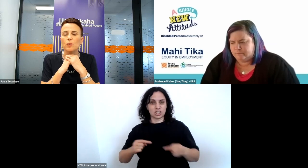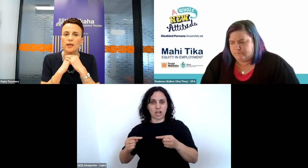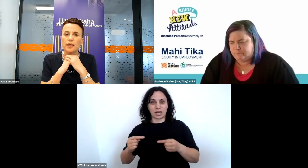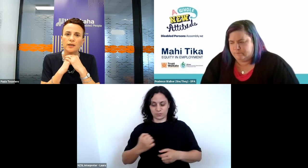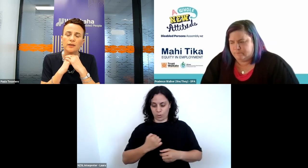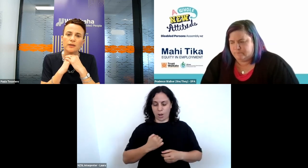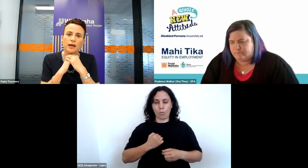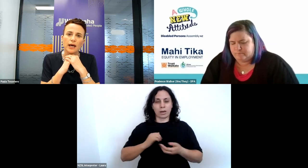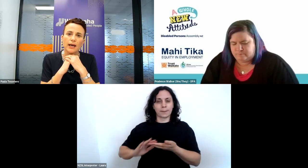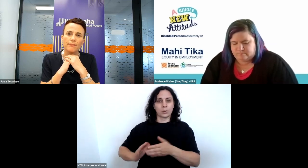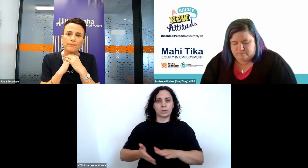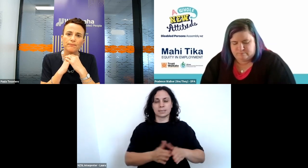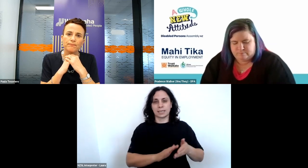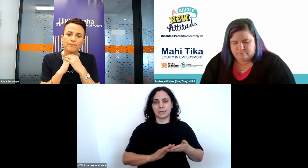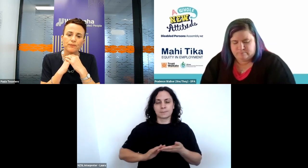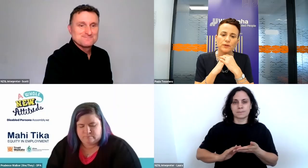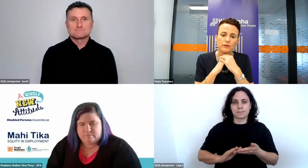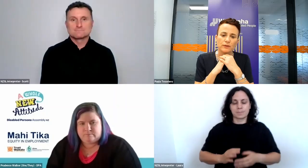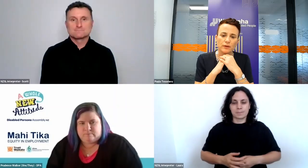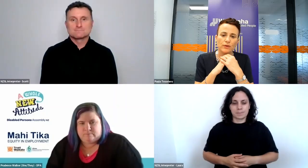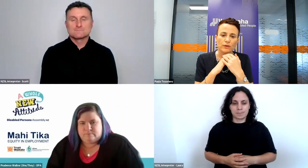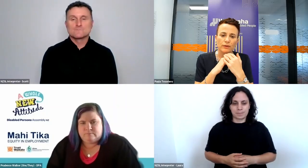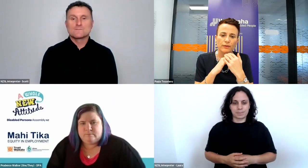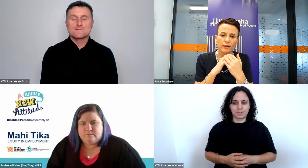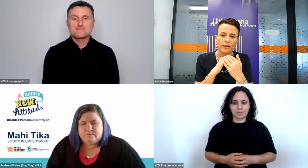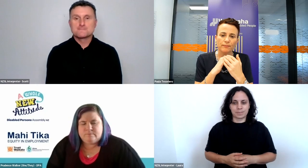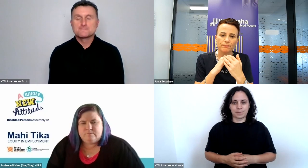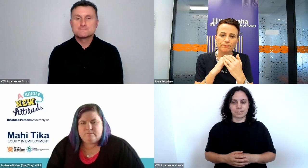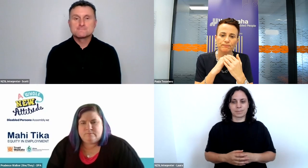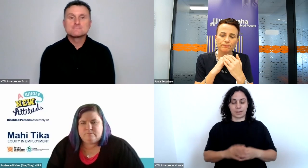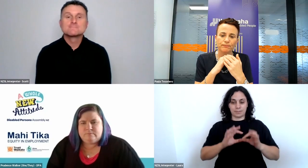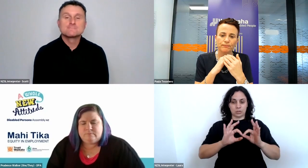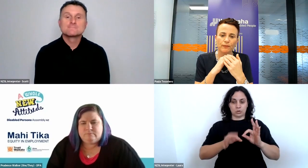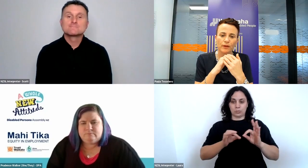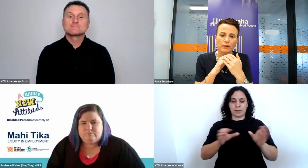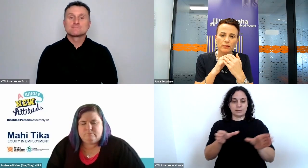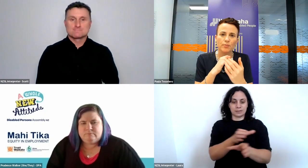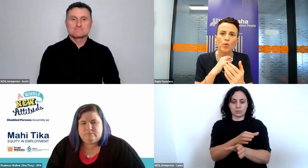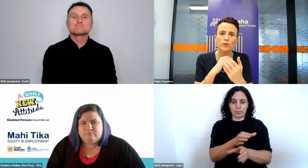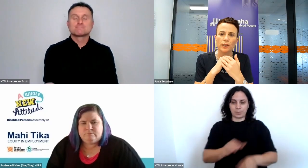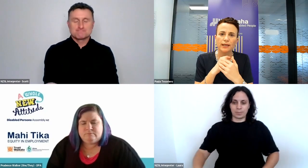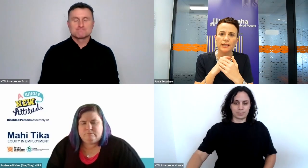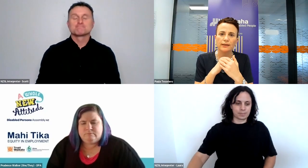where, the supports we get,